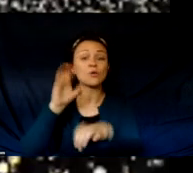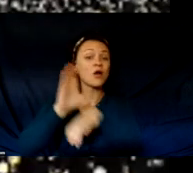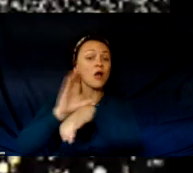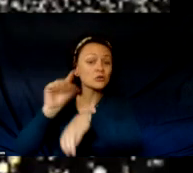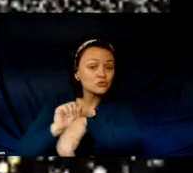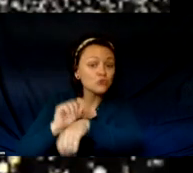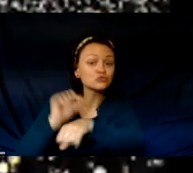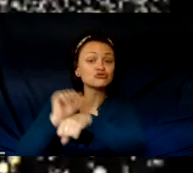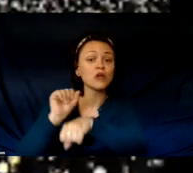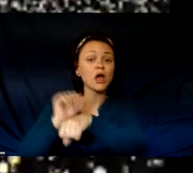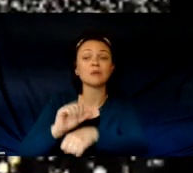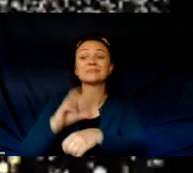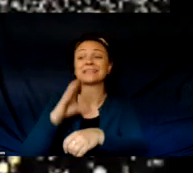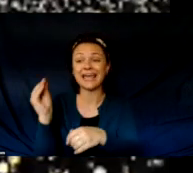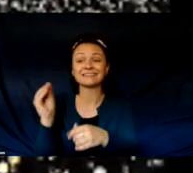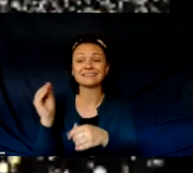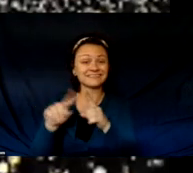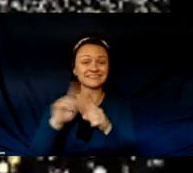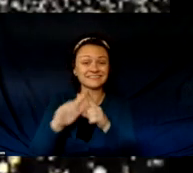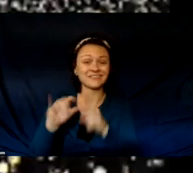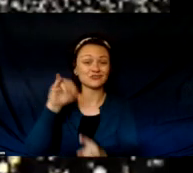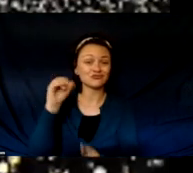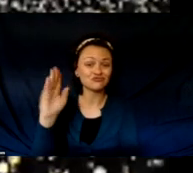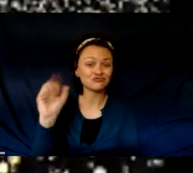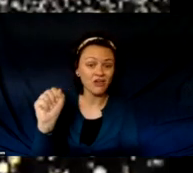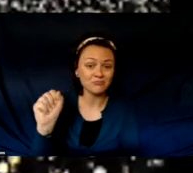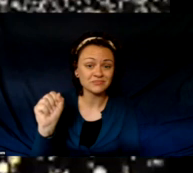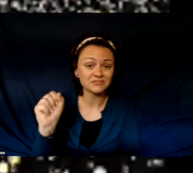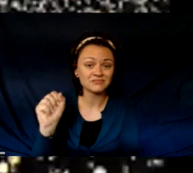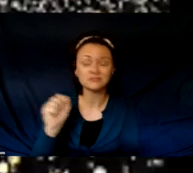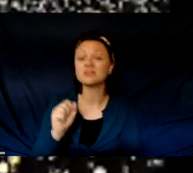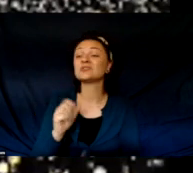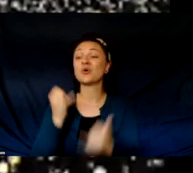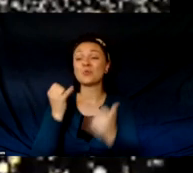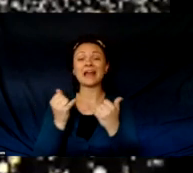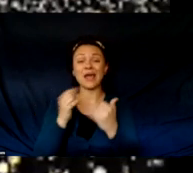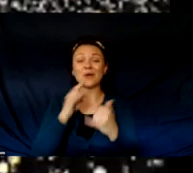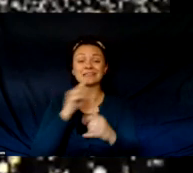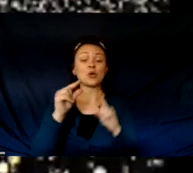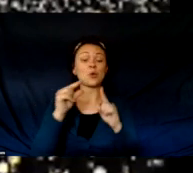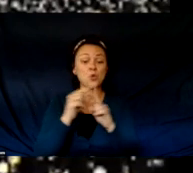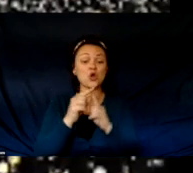It's about putting the word out and being intentional about it.